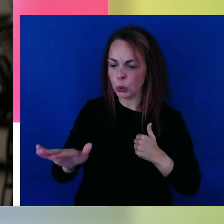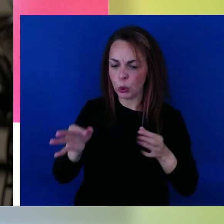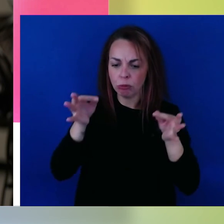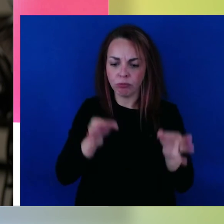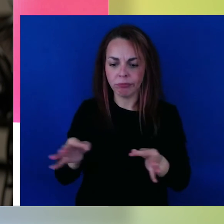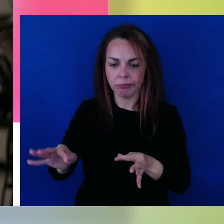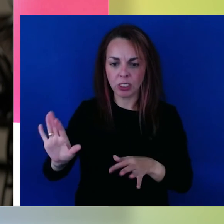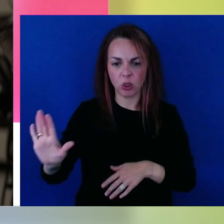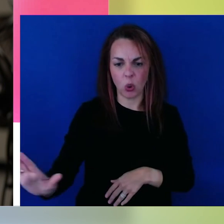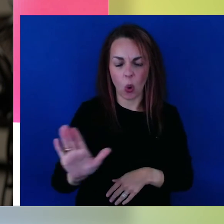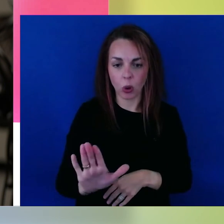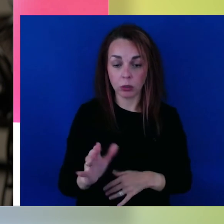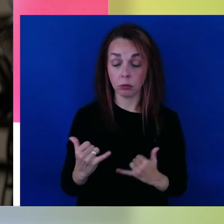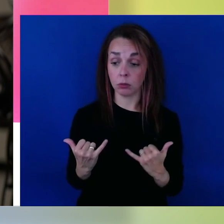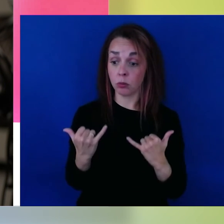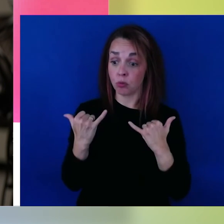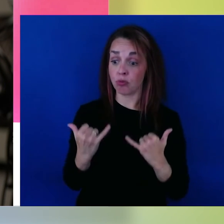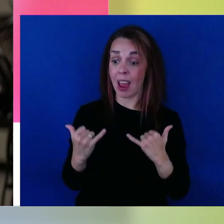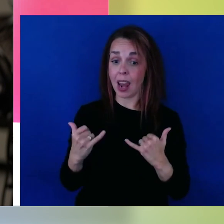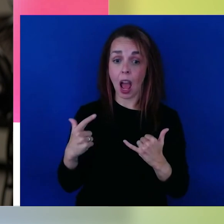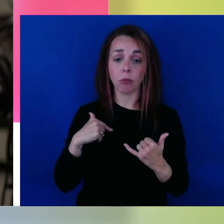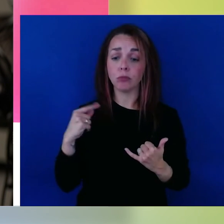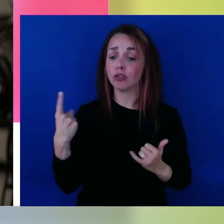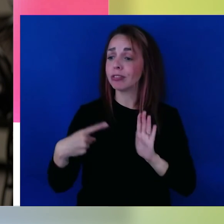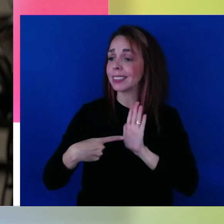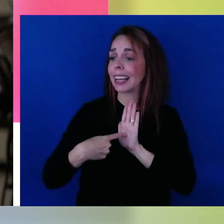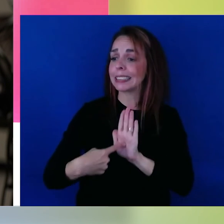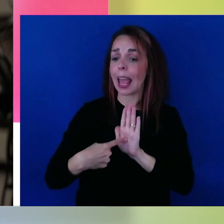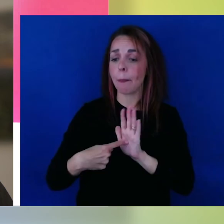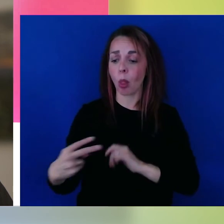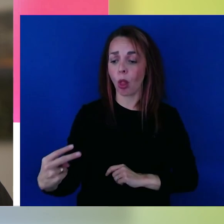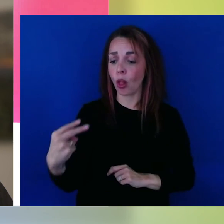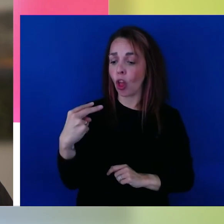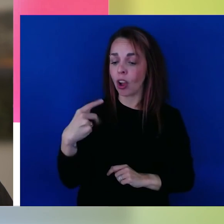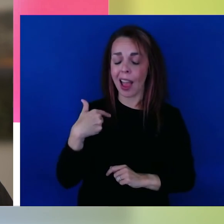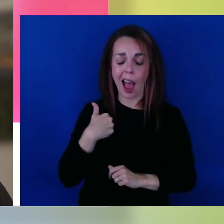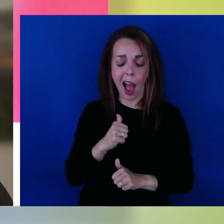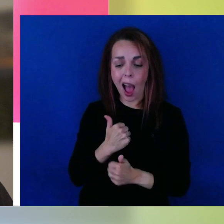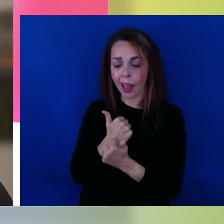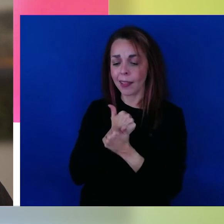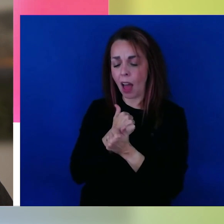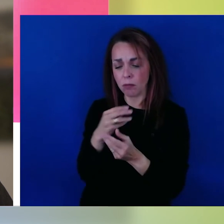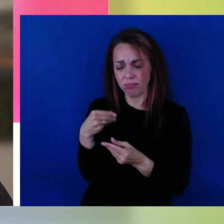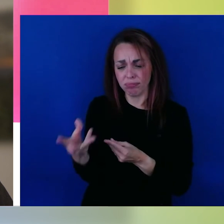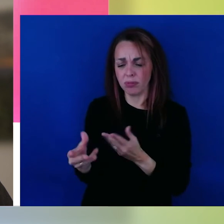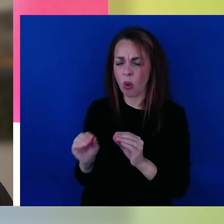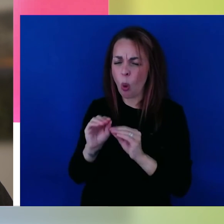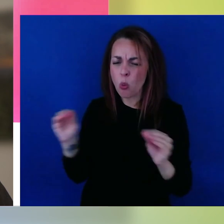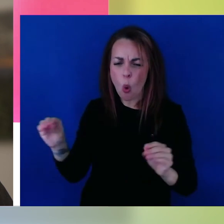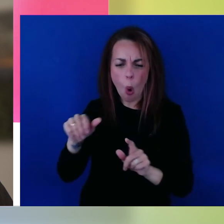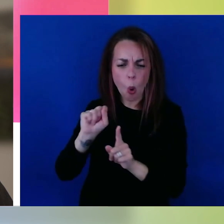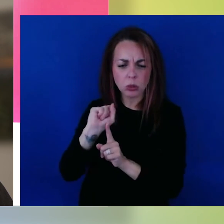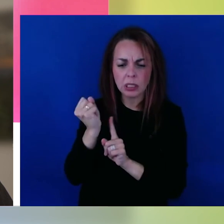At this point, I'm here to be an example and love them as unconditionally as possible.